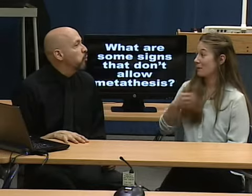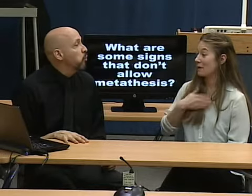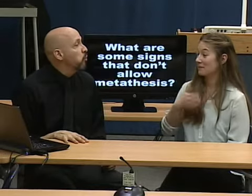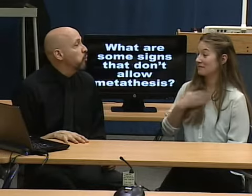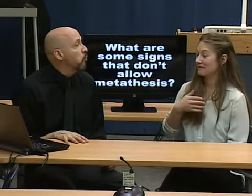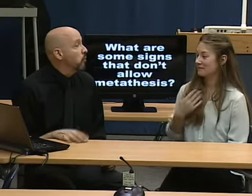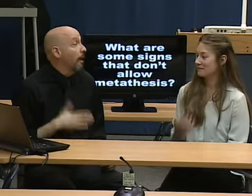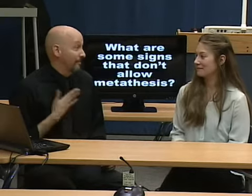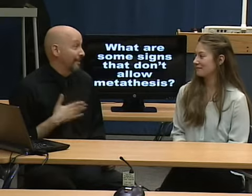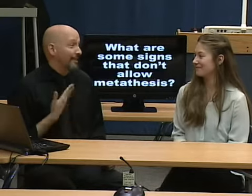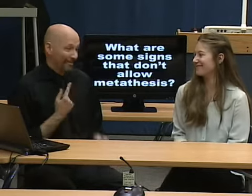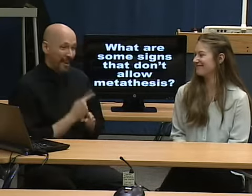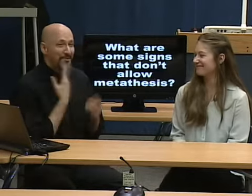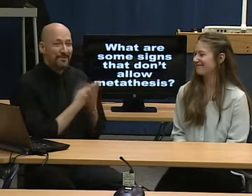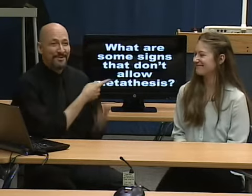Happy. "Happy"? Right, good.